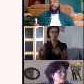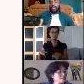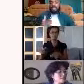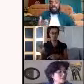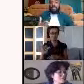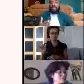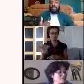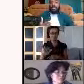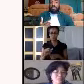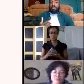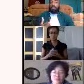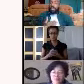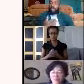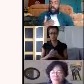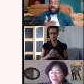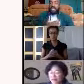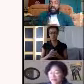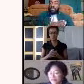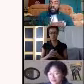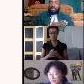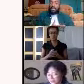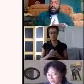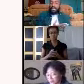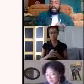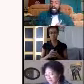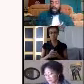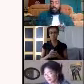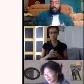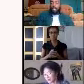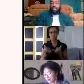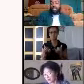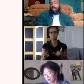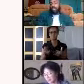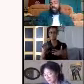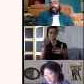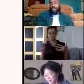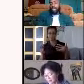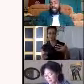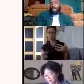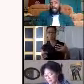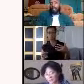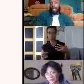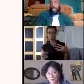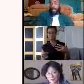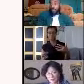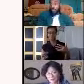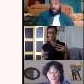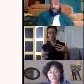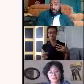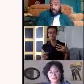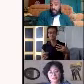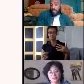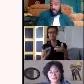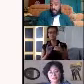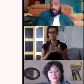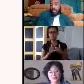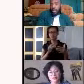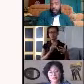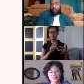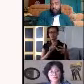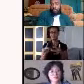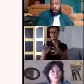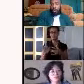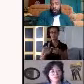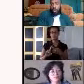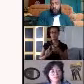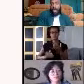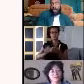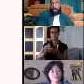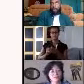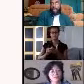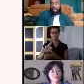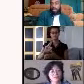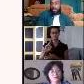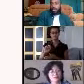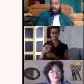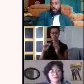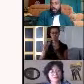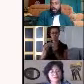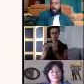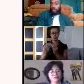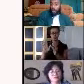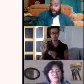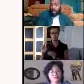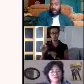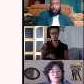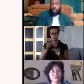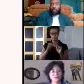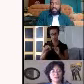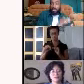these things attribute to an anti-racist organization, or how anti-racism work can really be stumbled